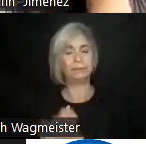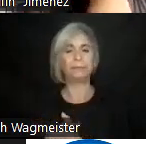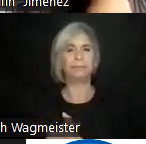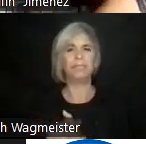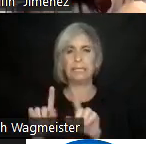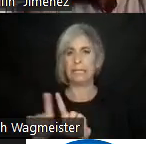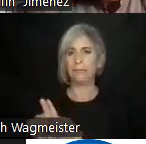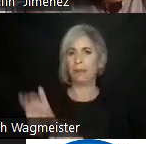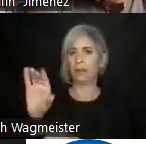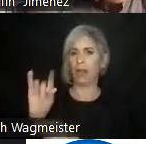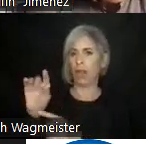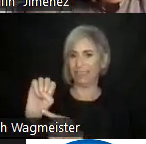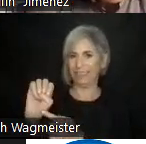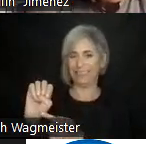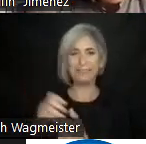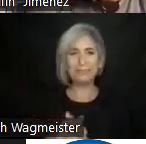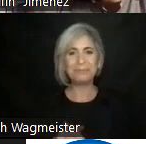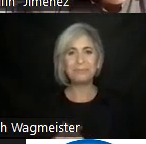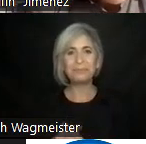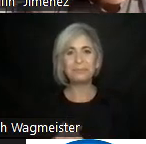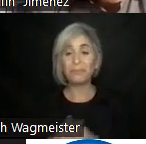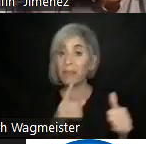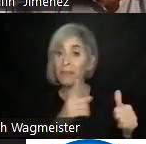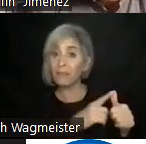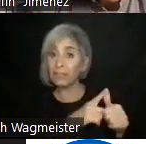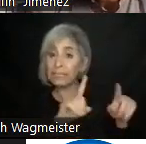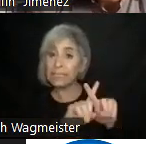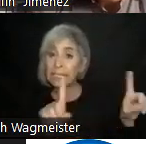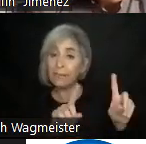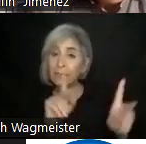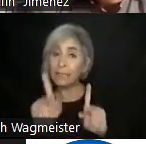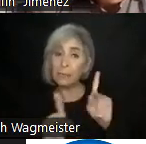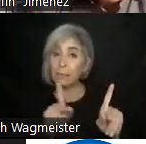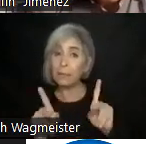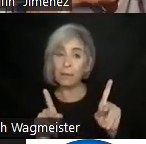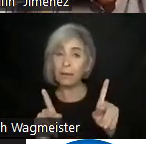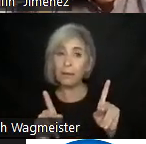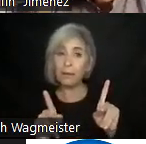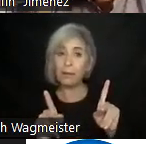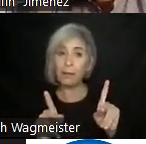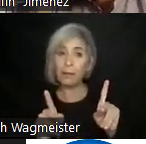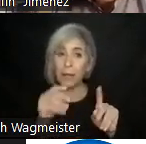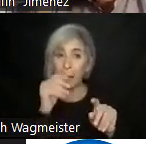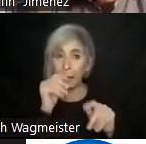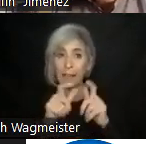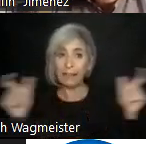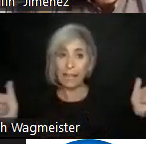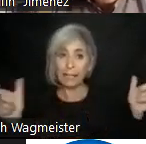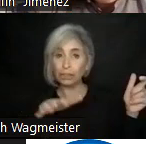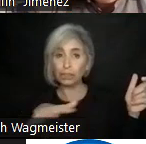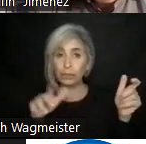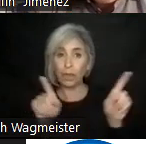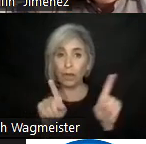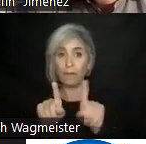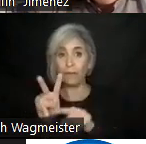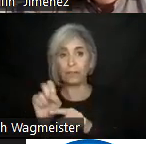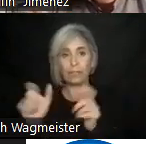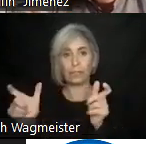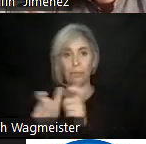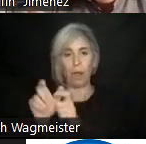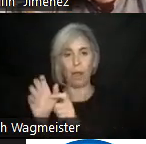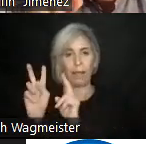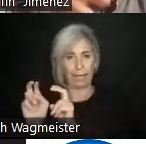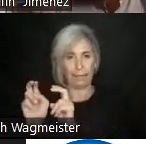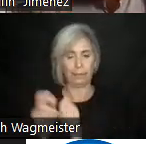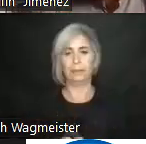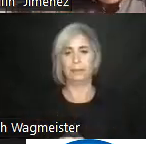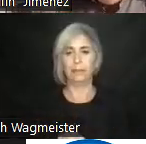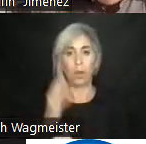First one the difference between large surfaces and small items, because the need for visual